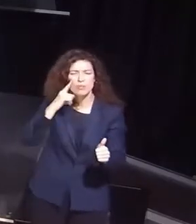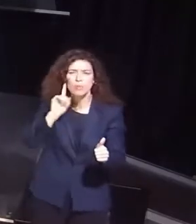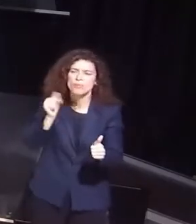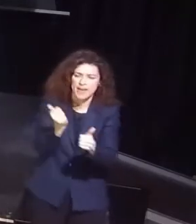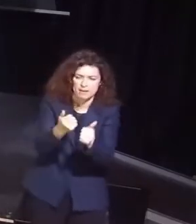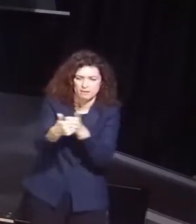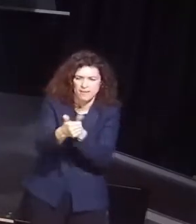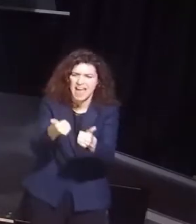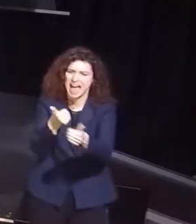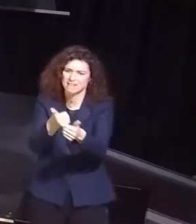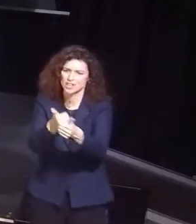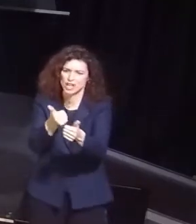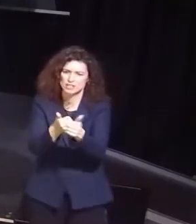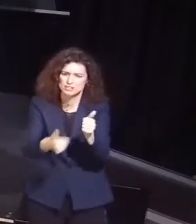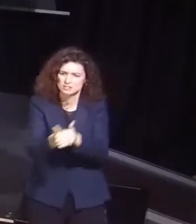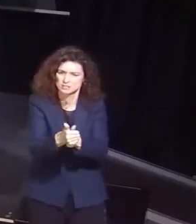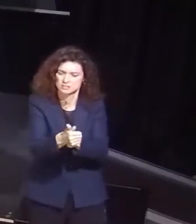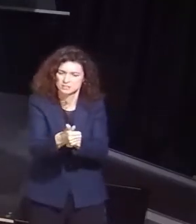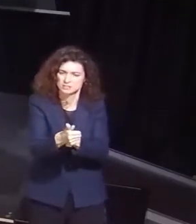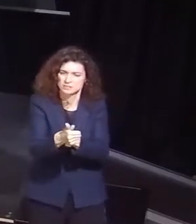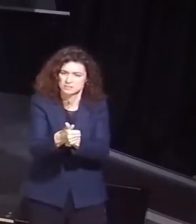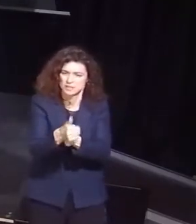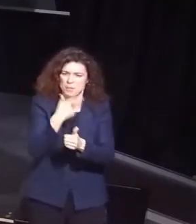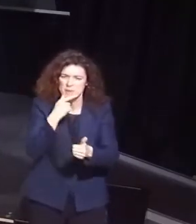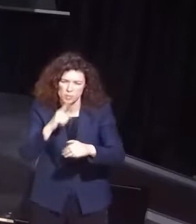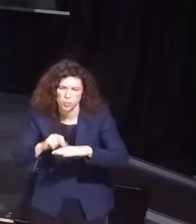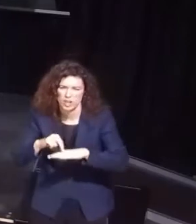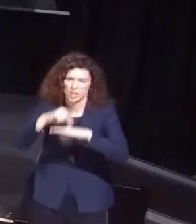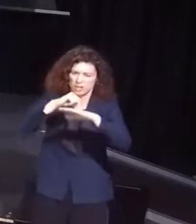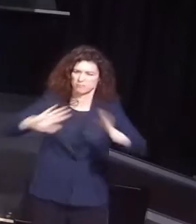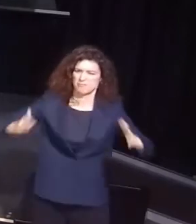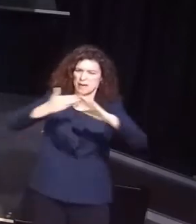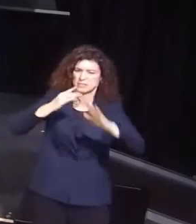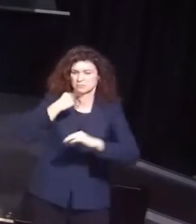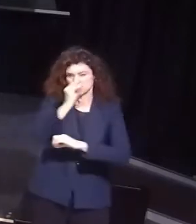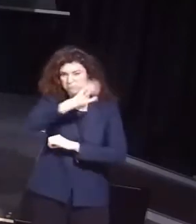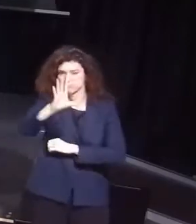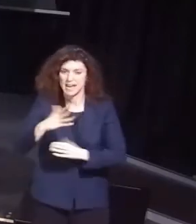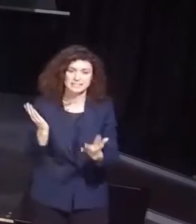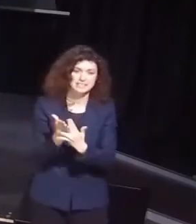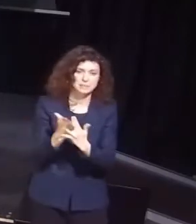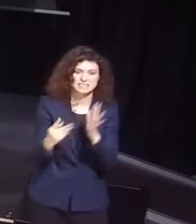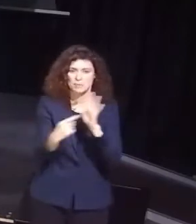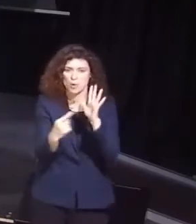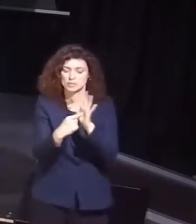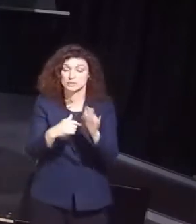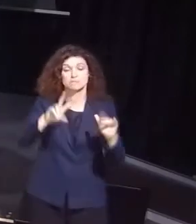People who will go out on top of the highest mountain and say, "accessibility is important," because it is.